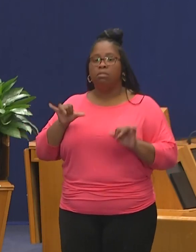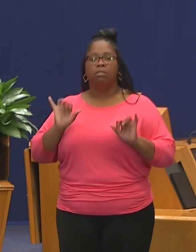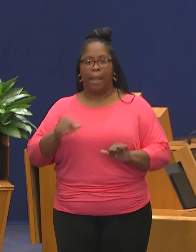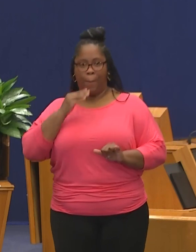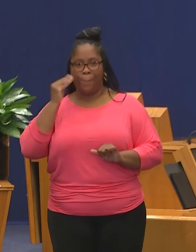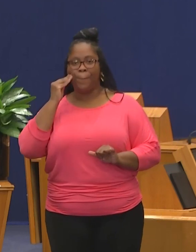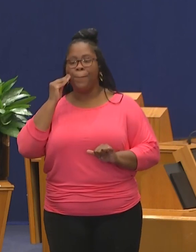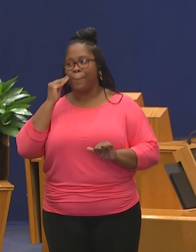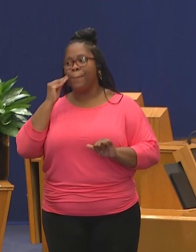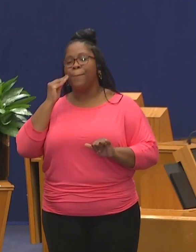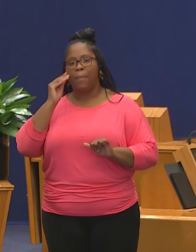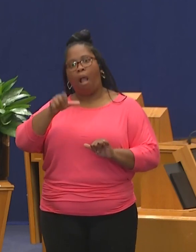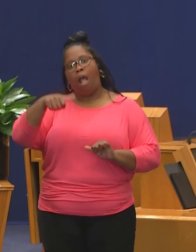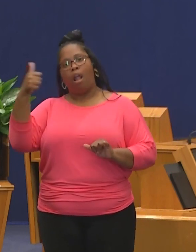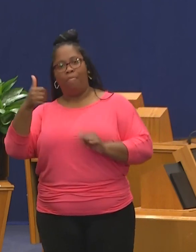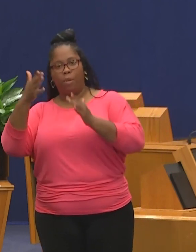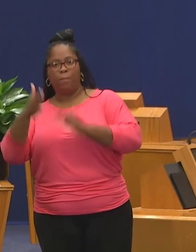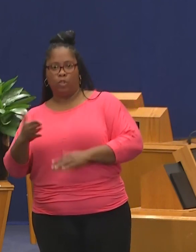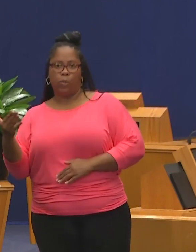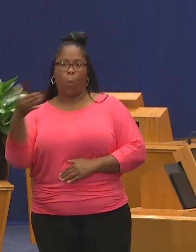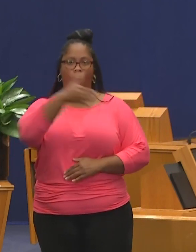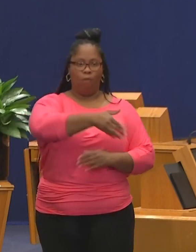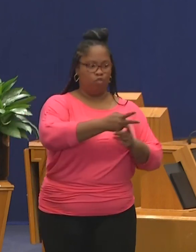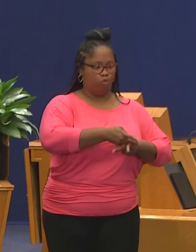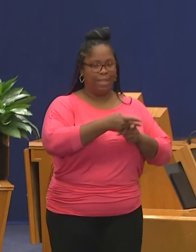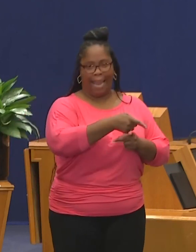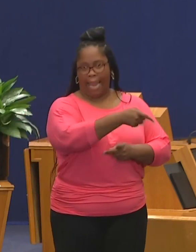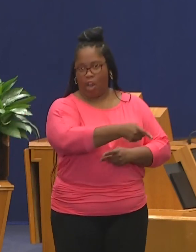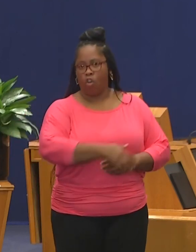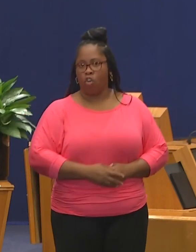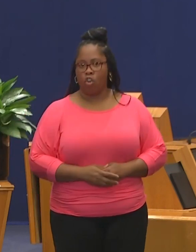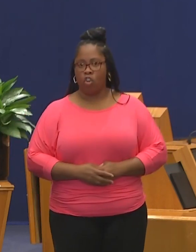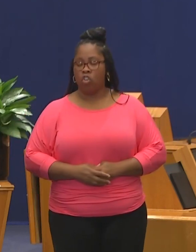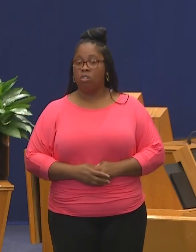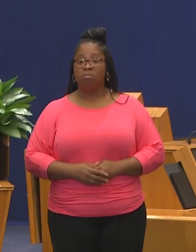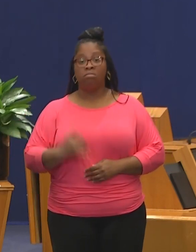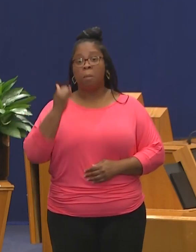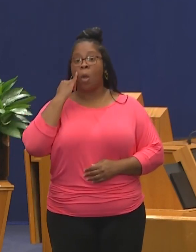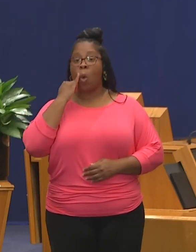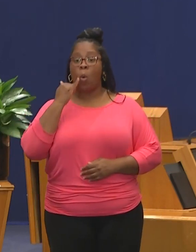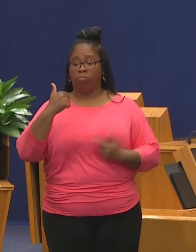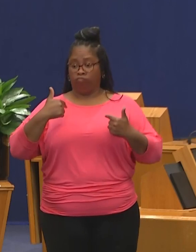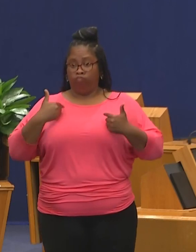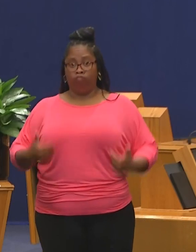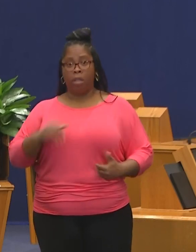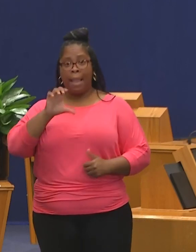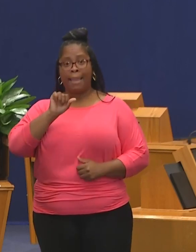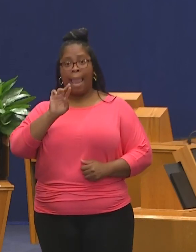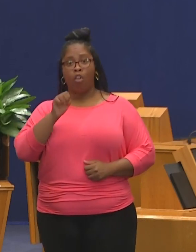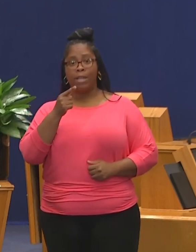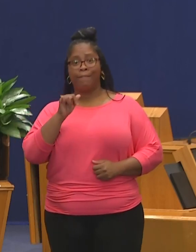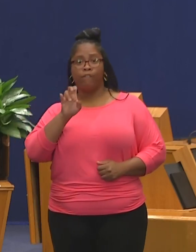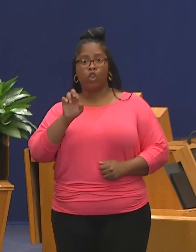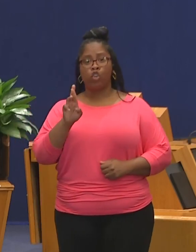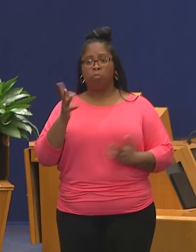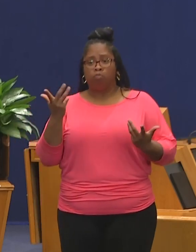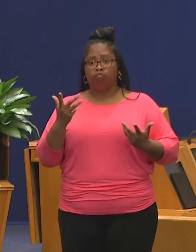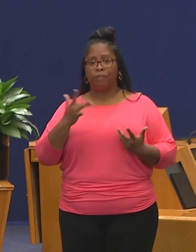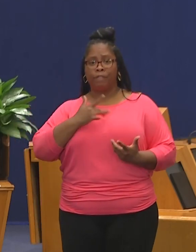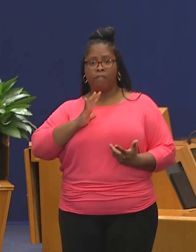AND AN ALTERNATE CAREGIVER SHOULD BE SENT TO YOUR HOME. EVEN IF THEY DON'T SHOW ANY